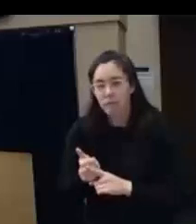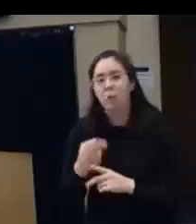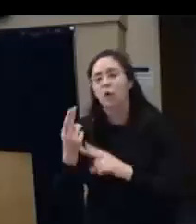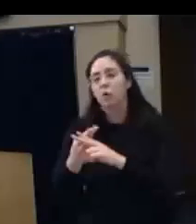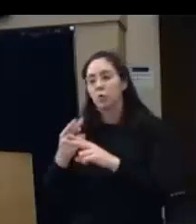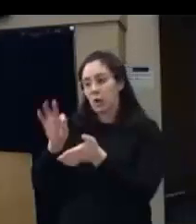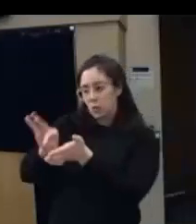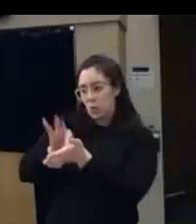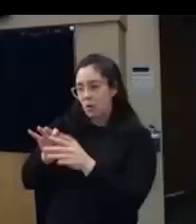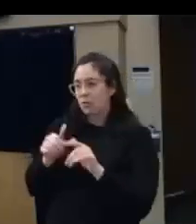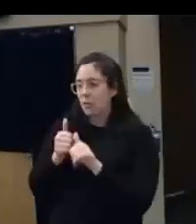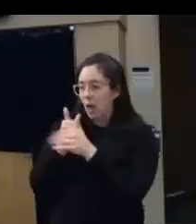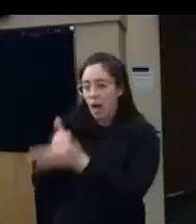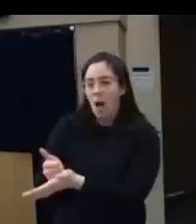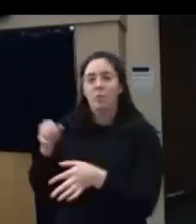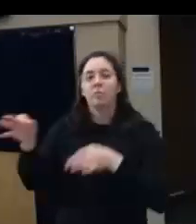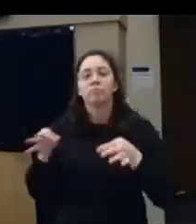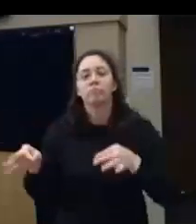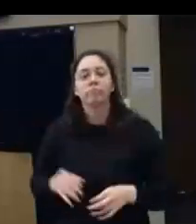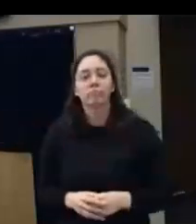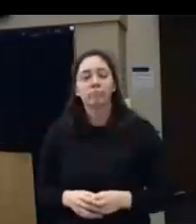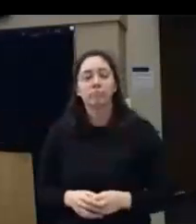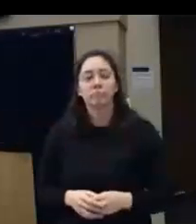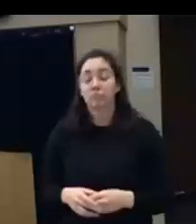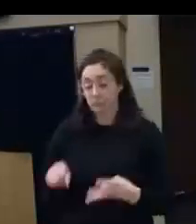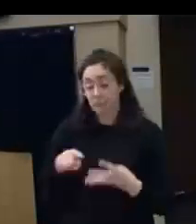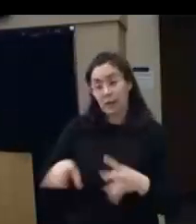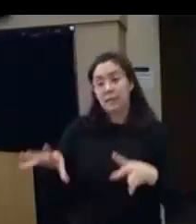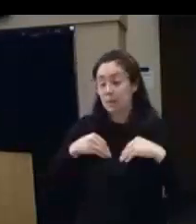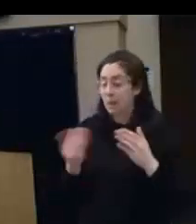healthy definition again even thinking about acceptance which I would say is the goal and